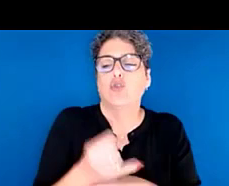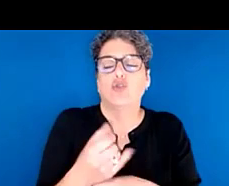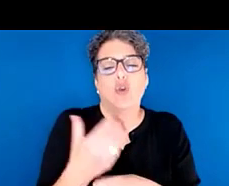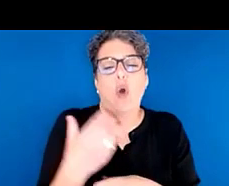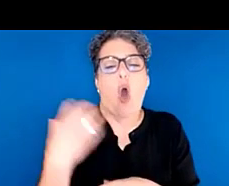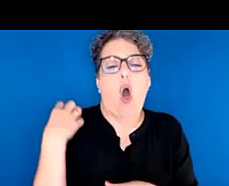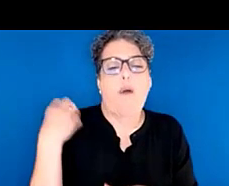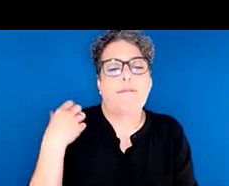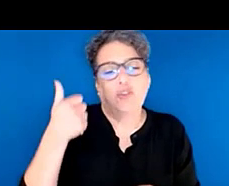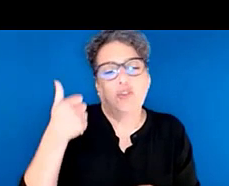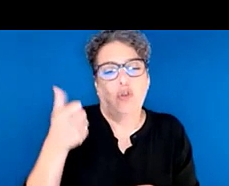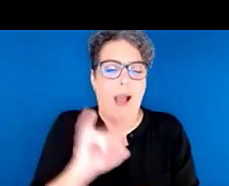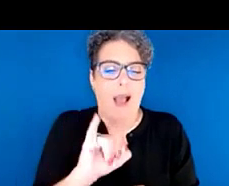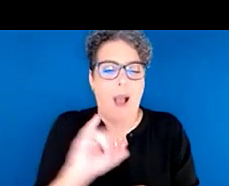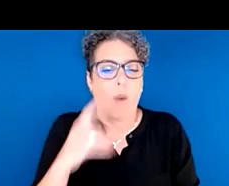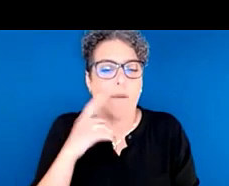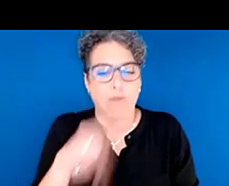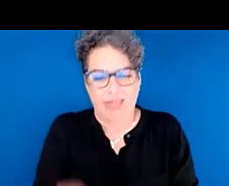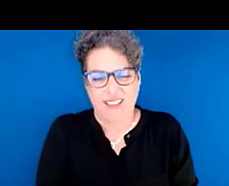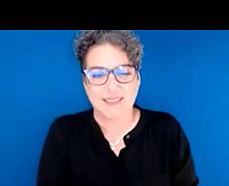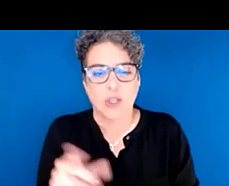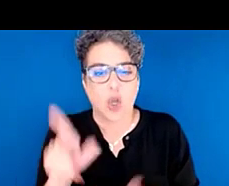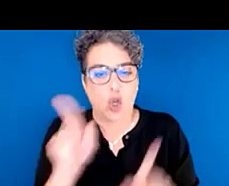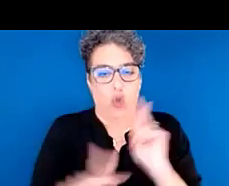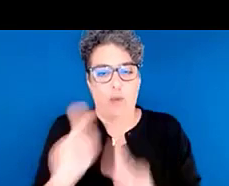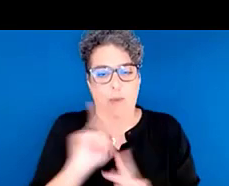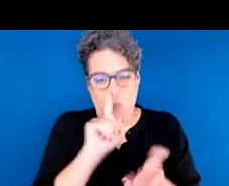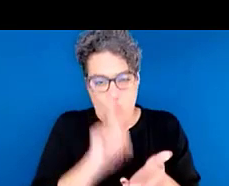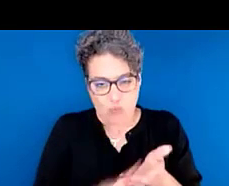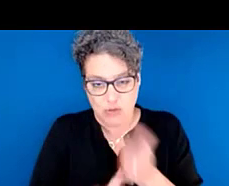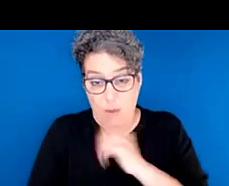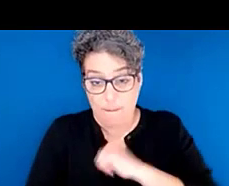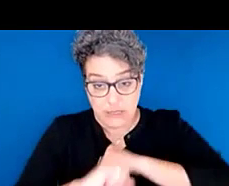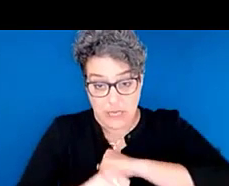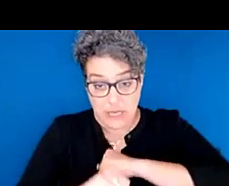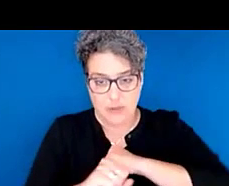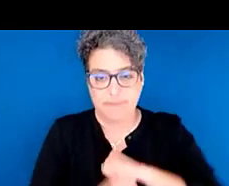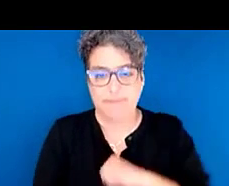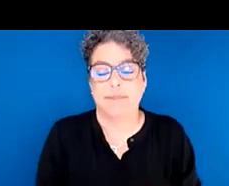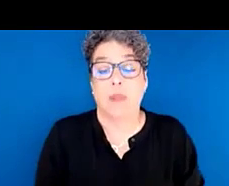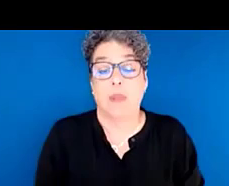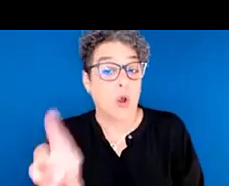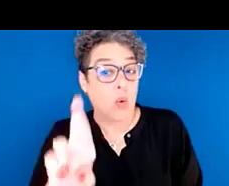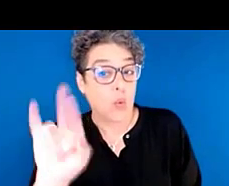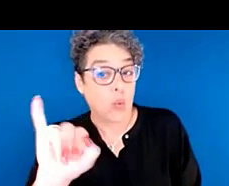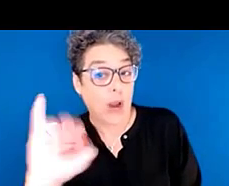and the RIO was somehow informed about this,